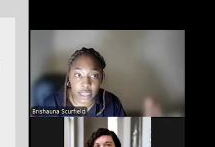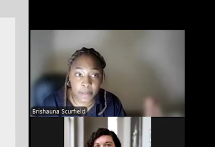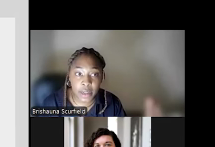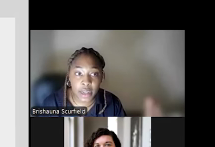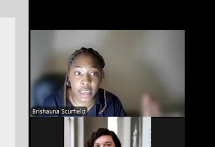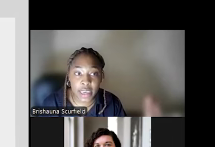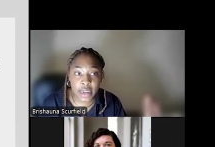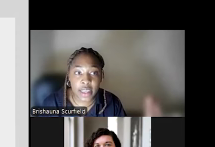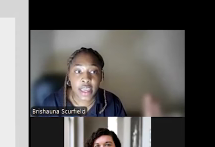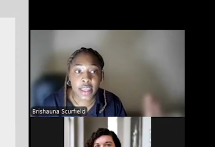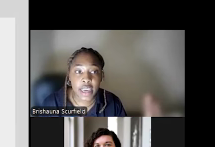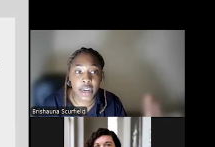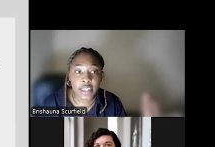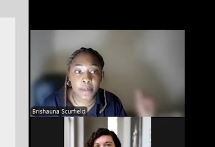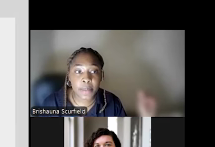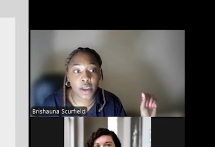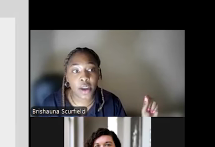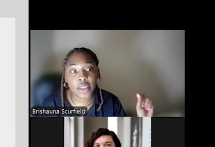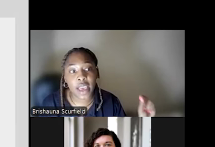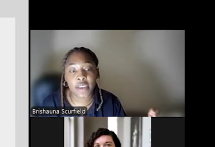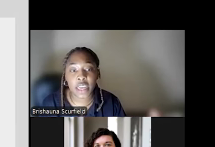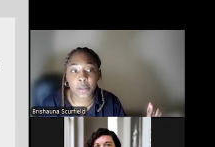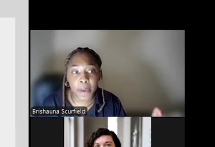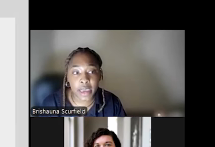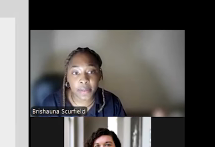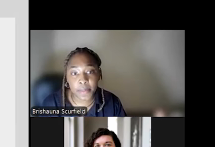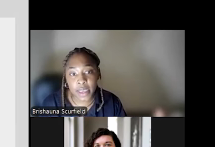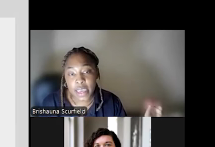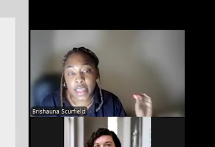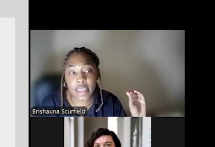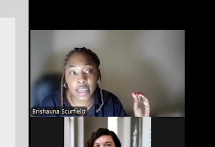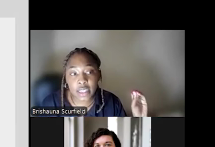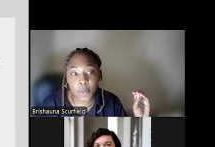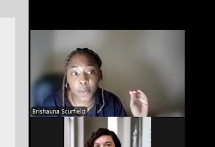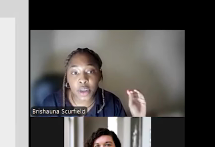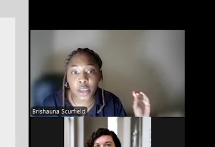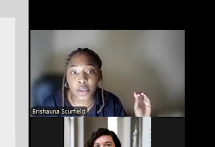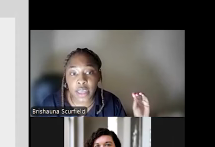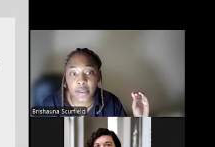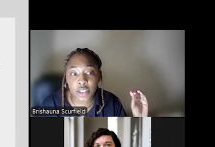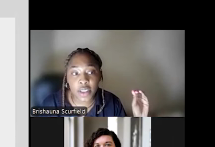accessibility again, there's something called the navigation pane. This is what we're using so